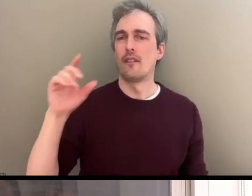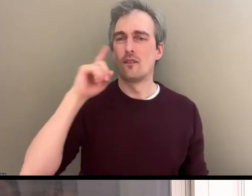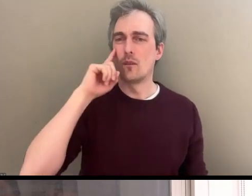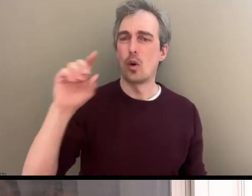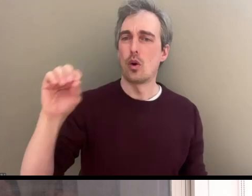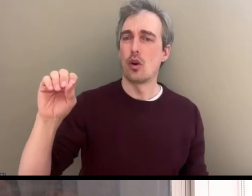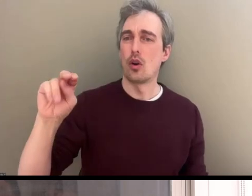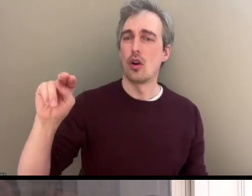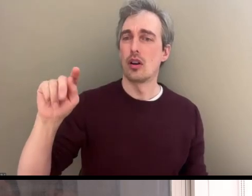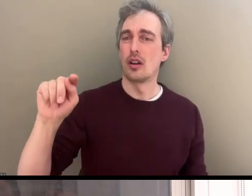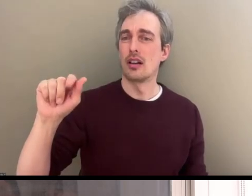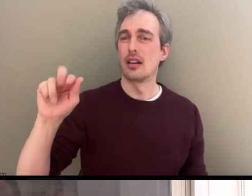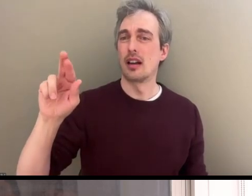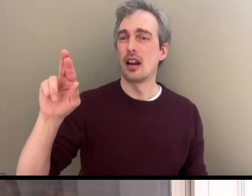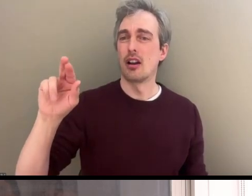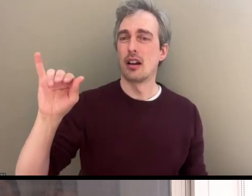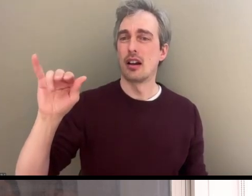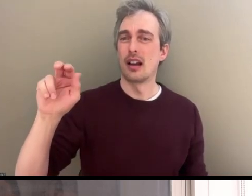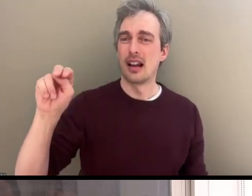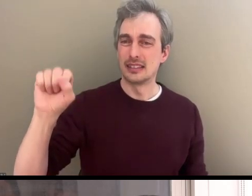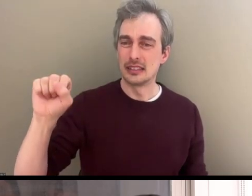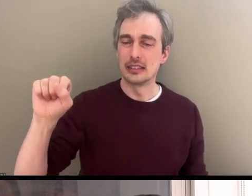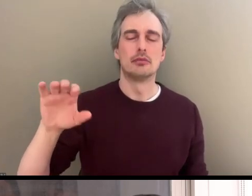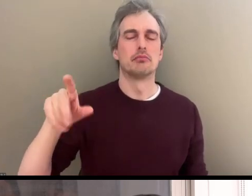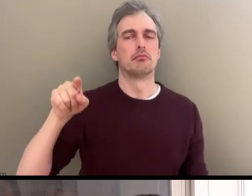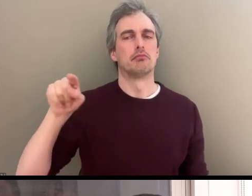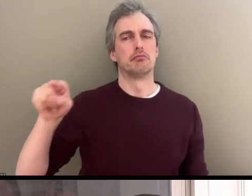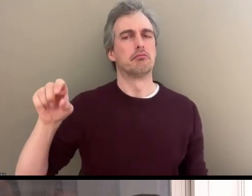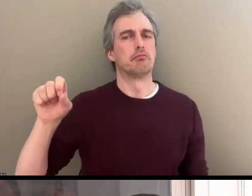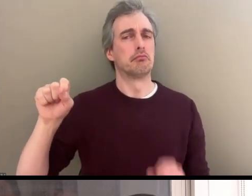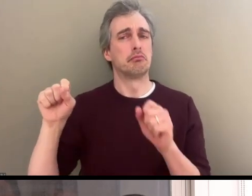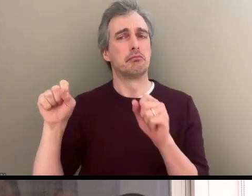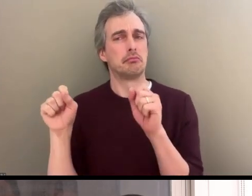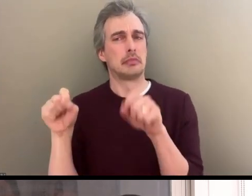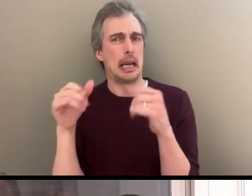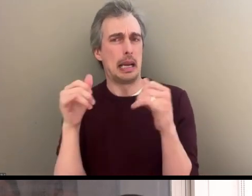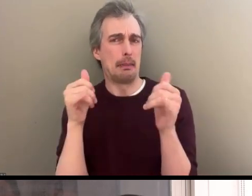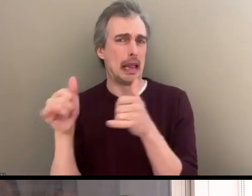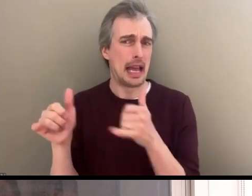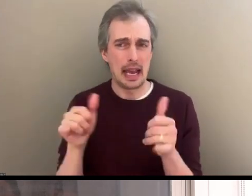you could play around with that too. So I don't know, again, because you said I am biased.